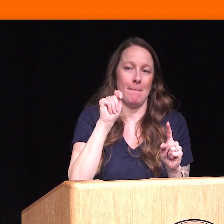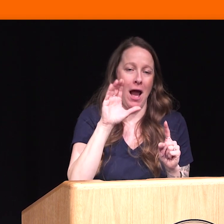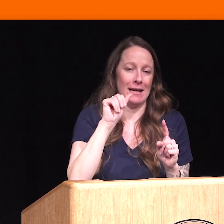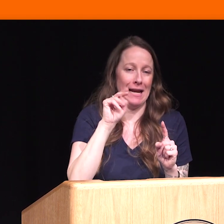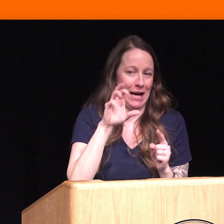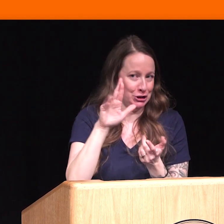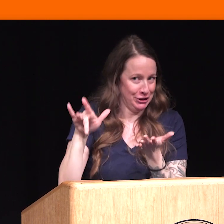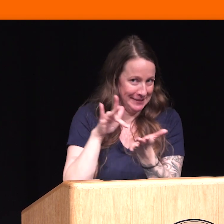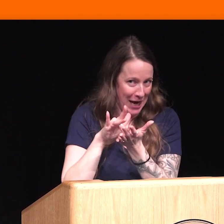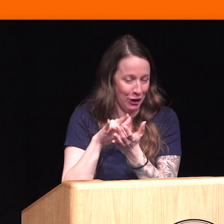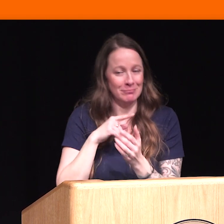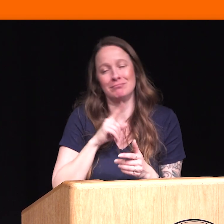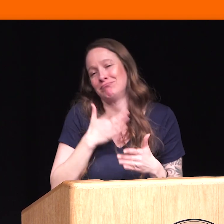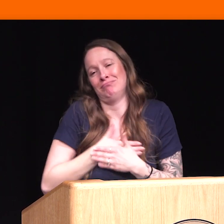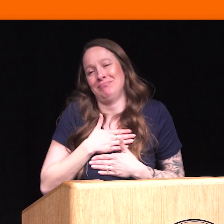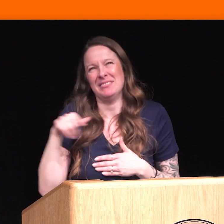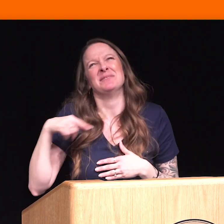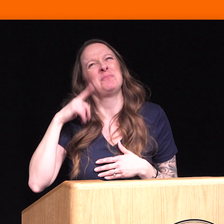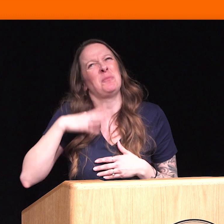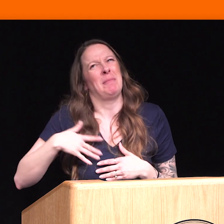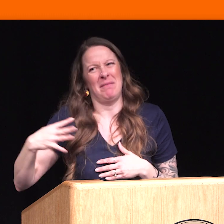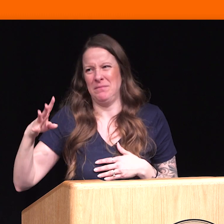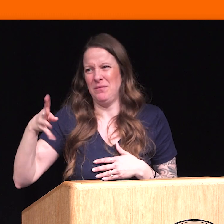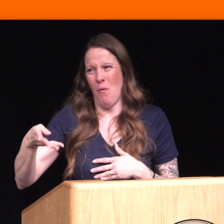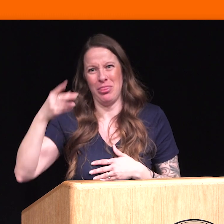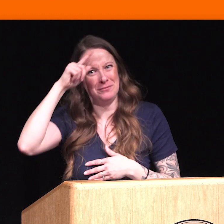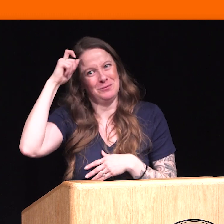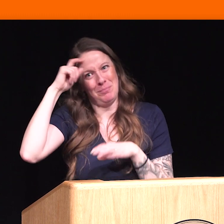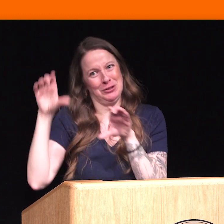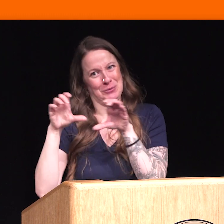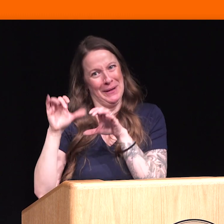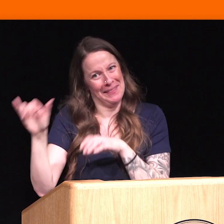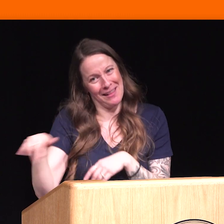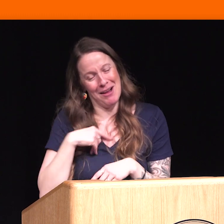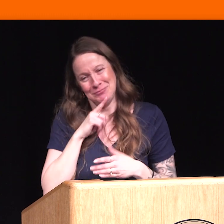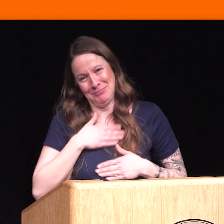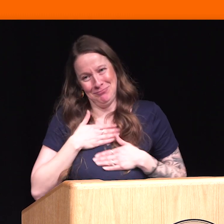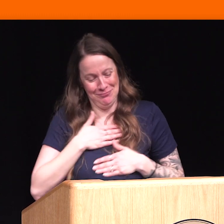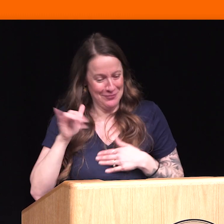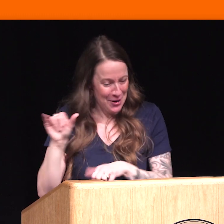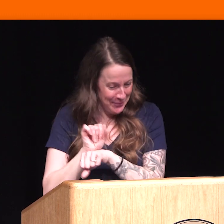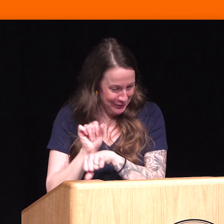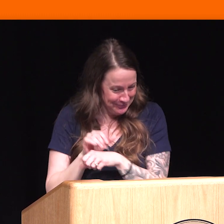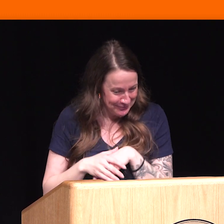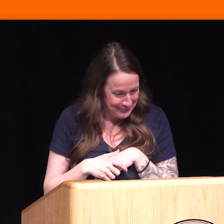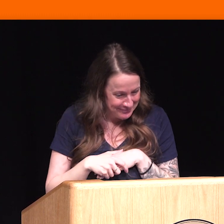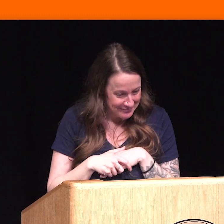and with the Wilmot Cancer Center at the University of Rochester, and this will be my fourth summer being involved in that program.